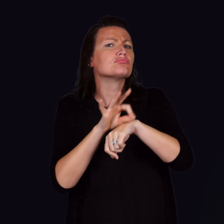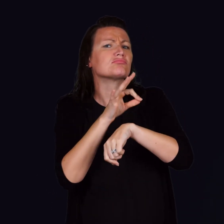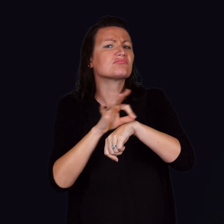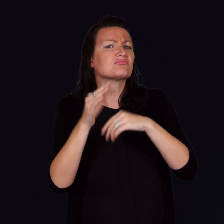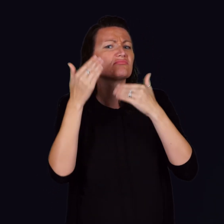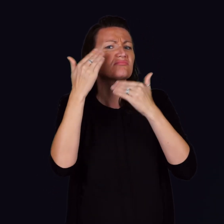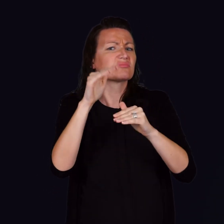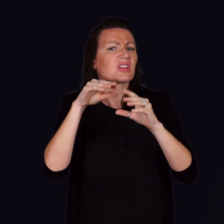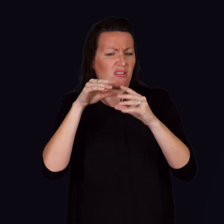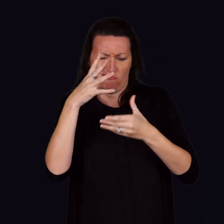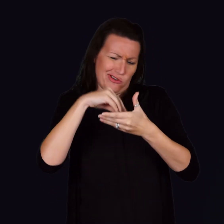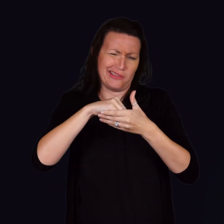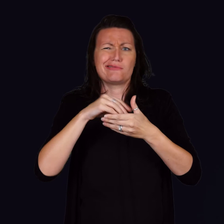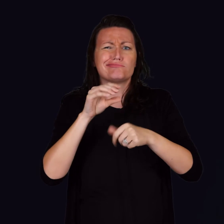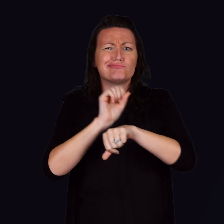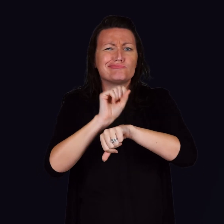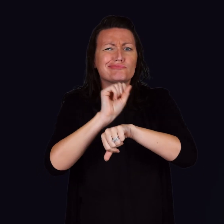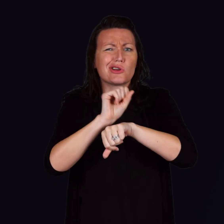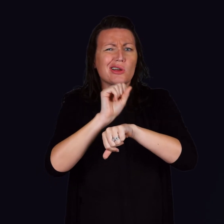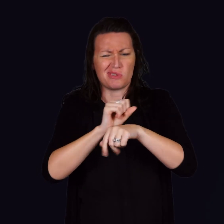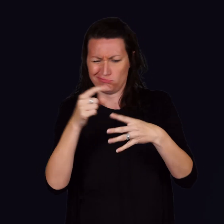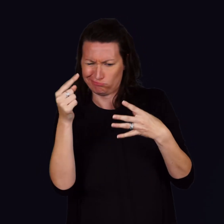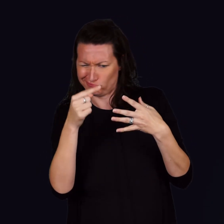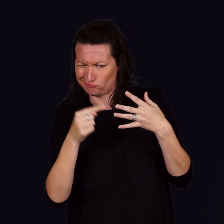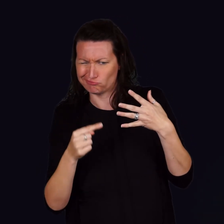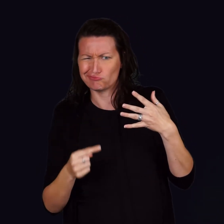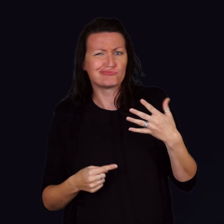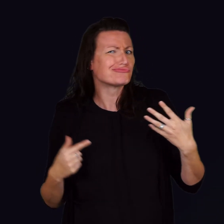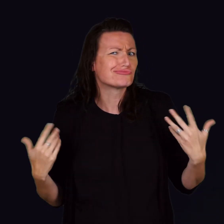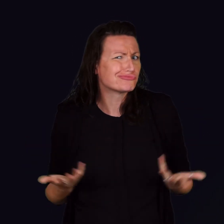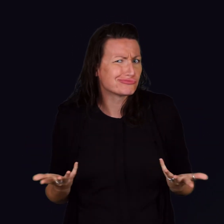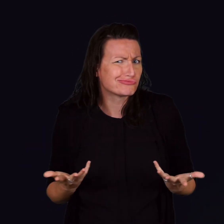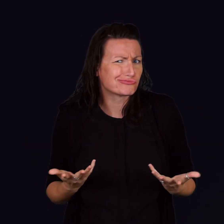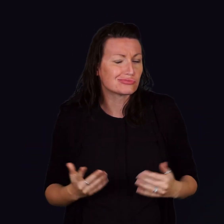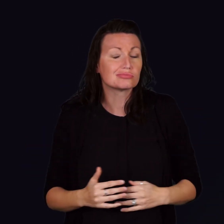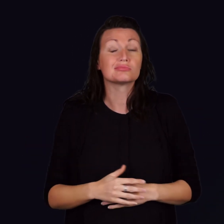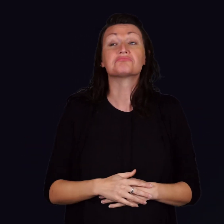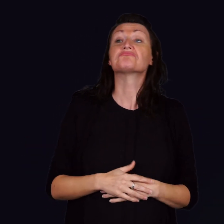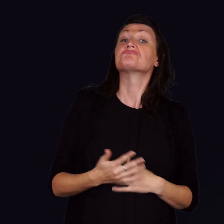The list of functional limitations in employment are: